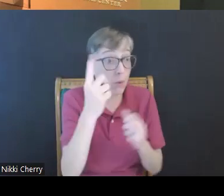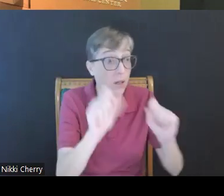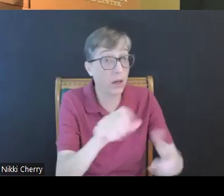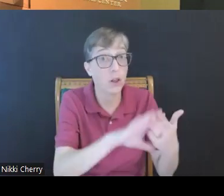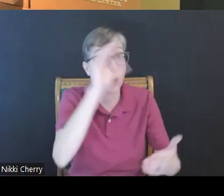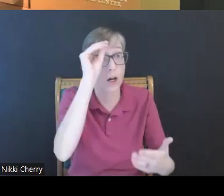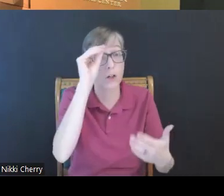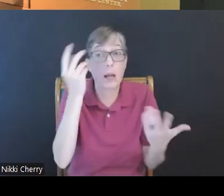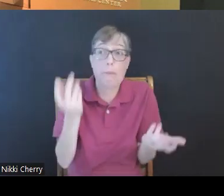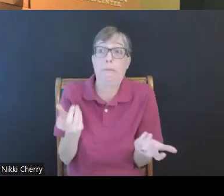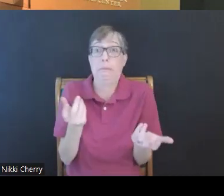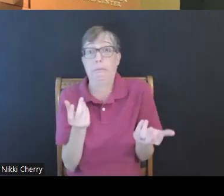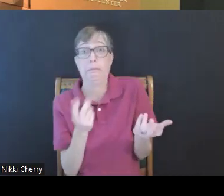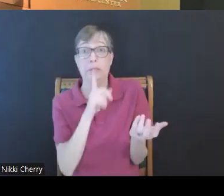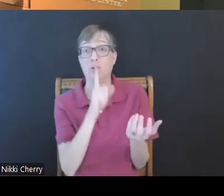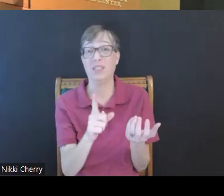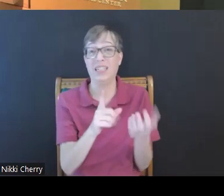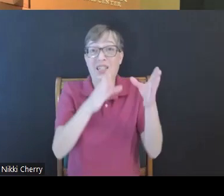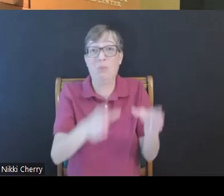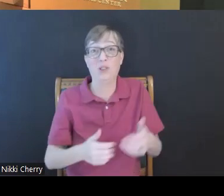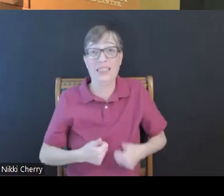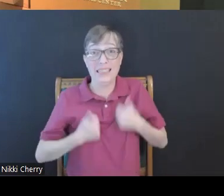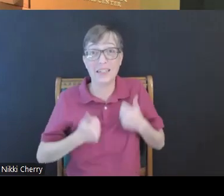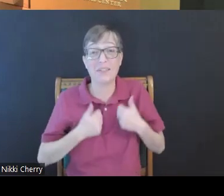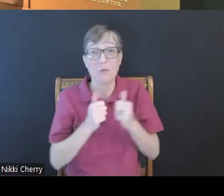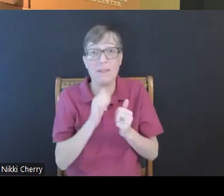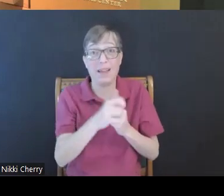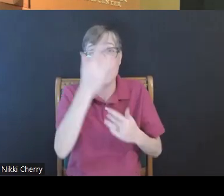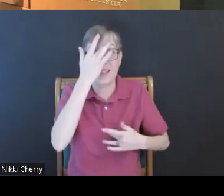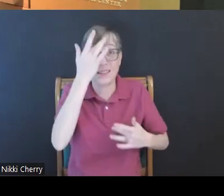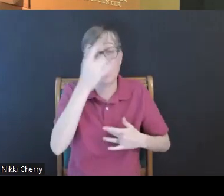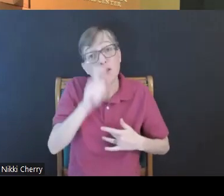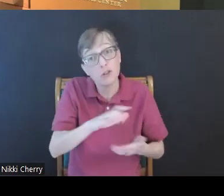knowledge and the skill uh and maybe if they can't do that maybe the people who are in their lives